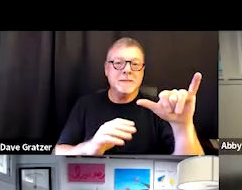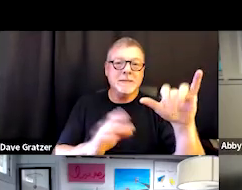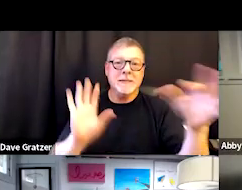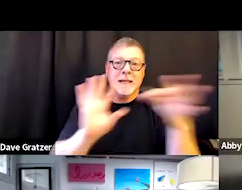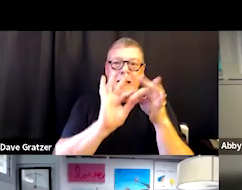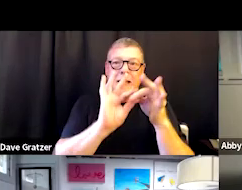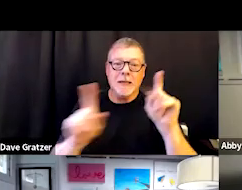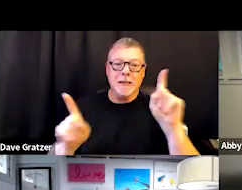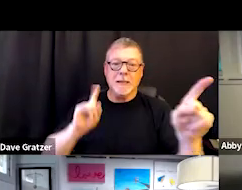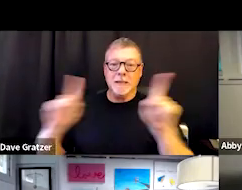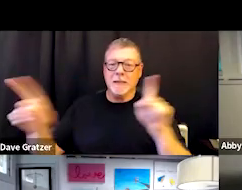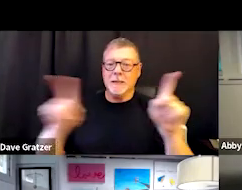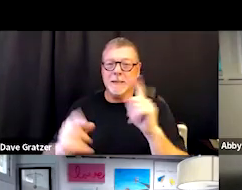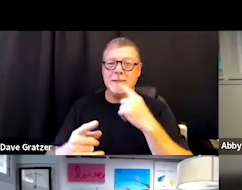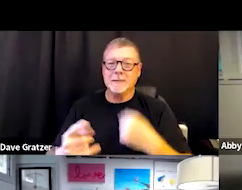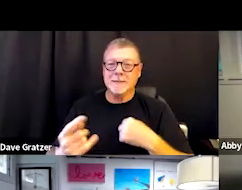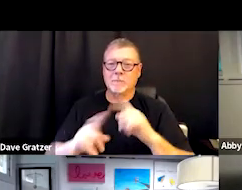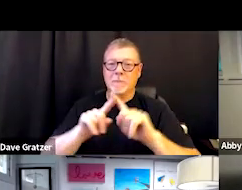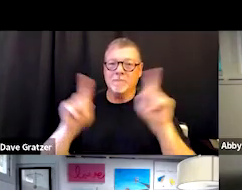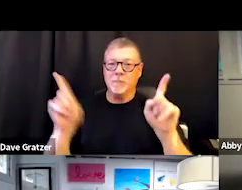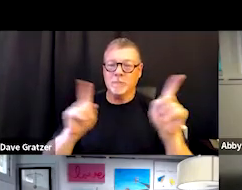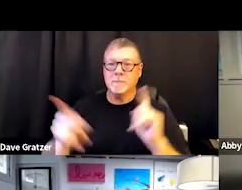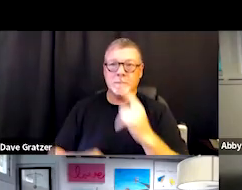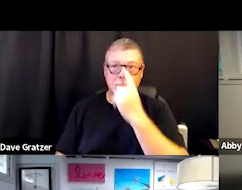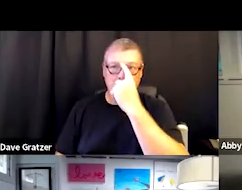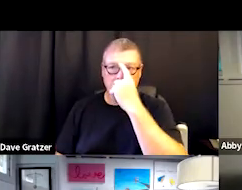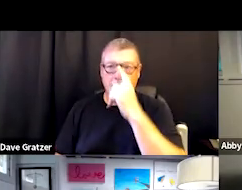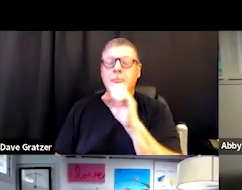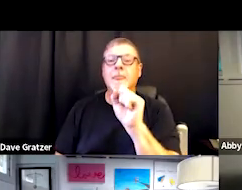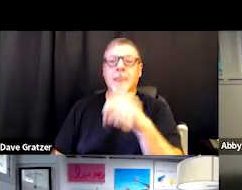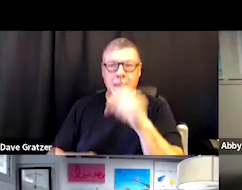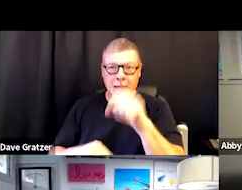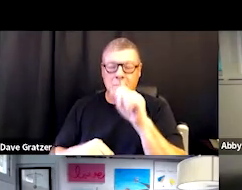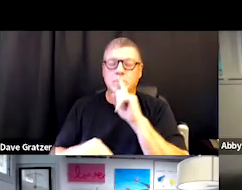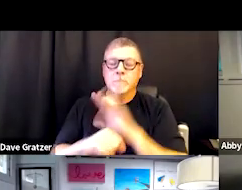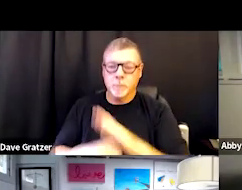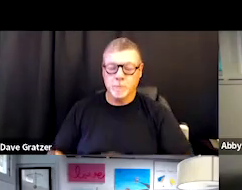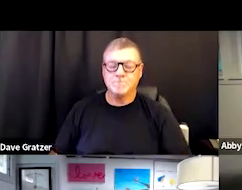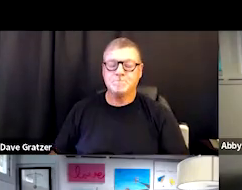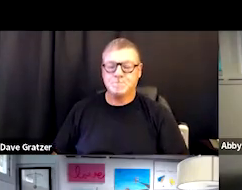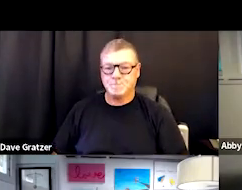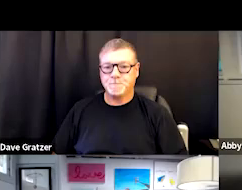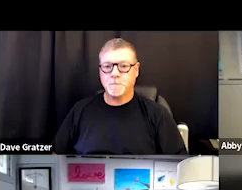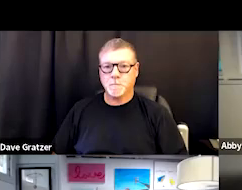of these are also posted? Yeah, absolutely. So what I can tell you